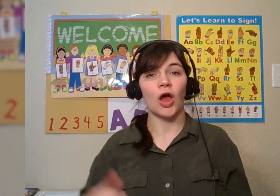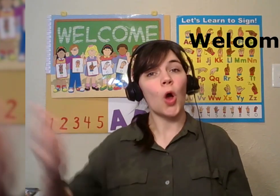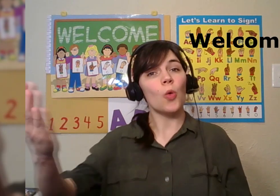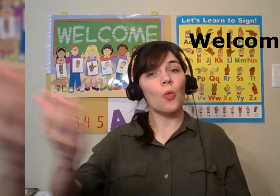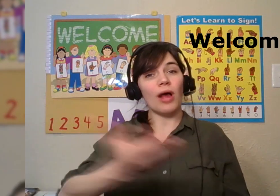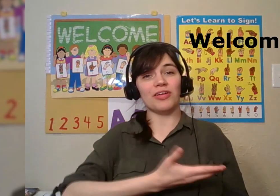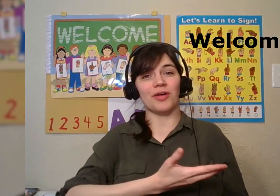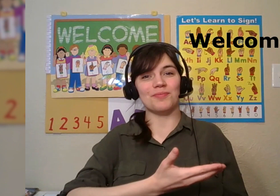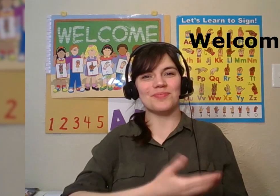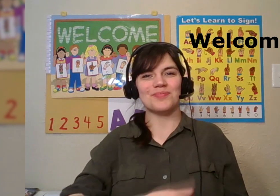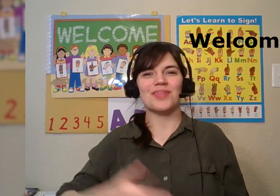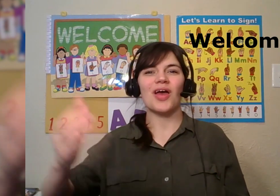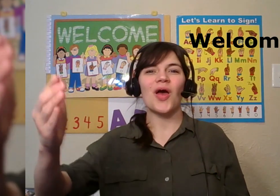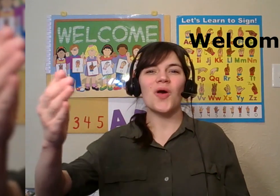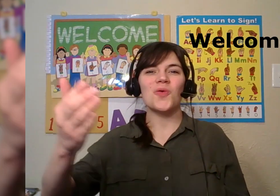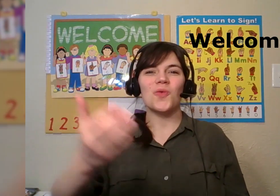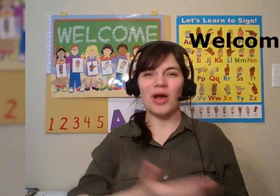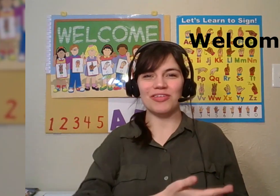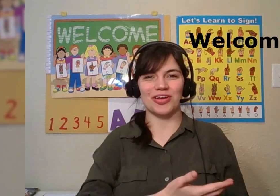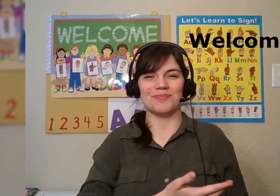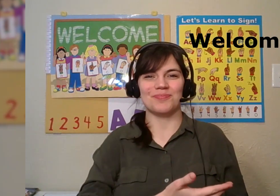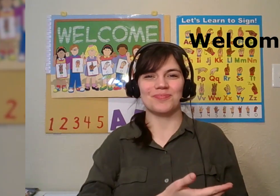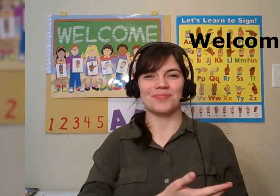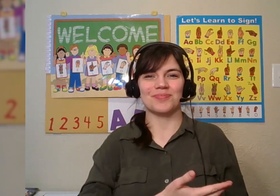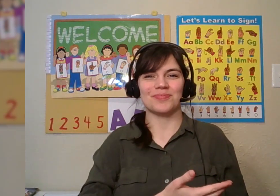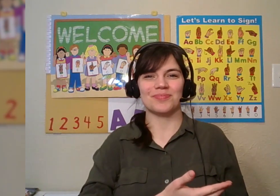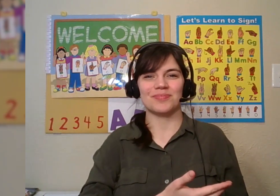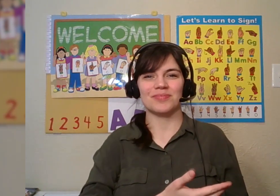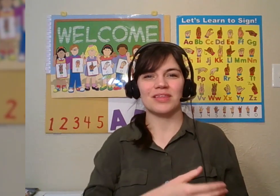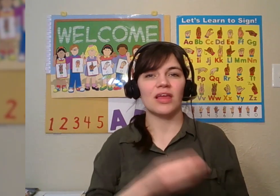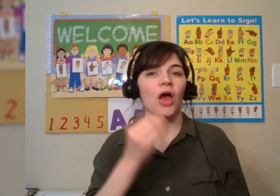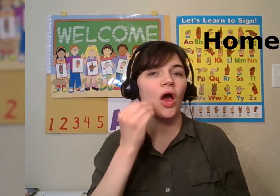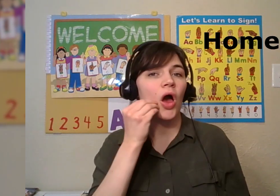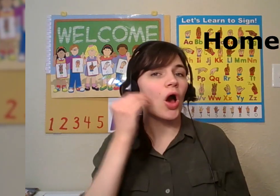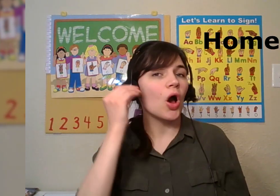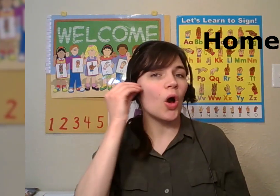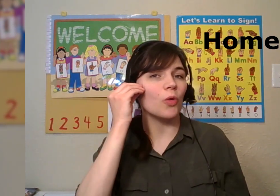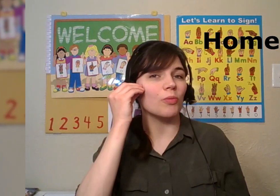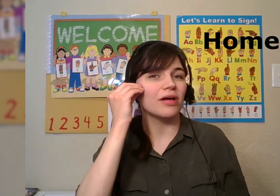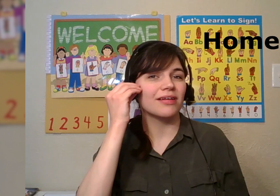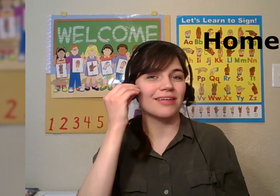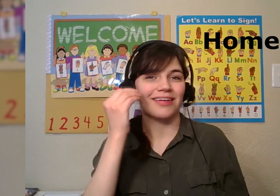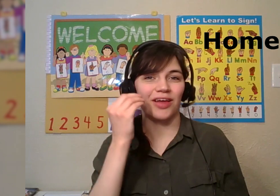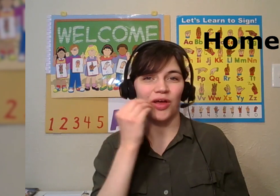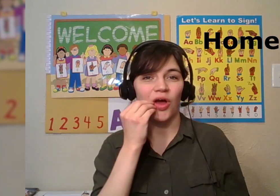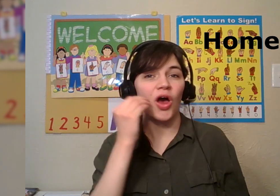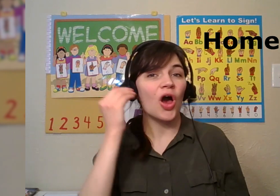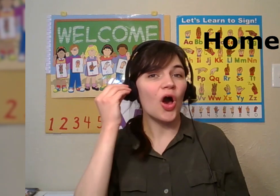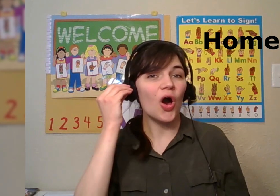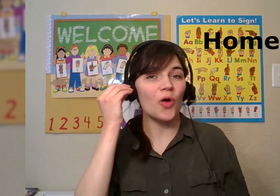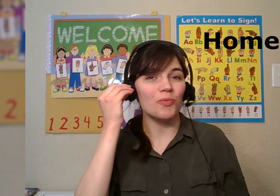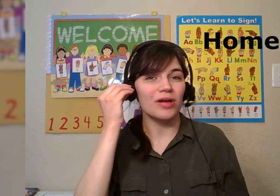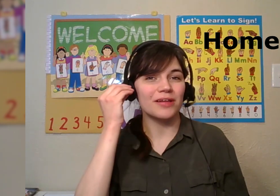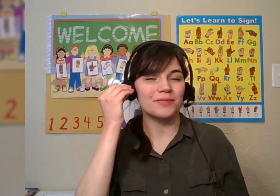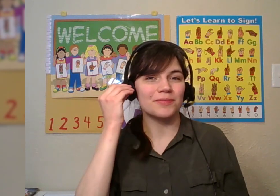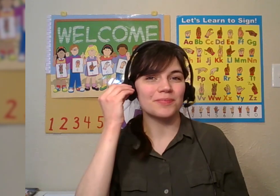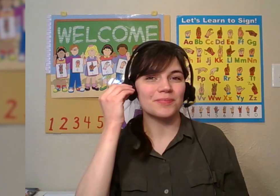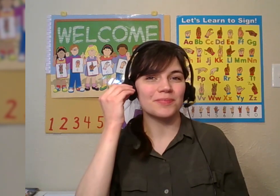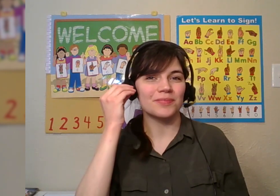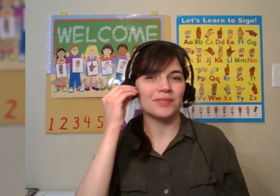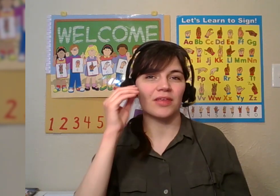Welcome, welcome. Home, home.